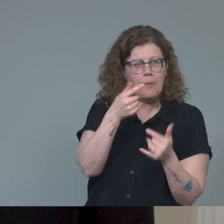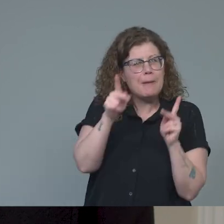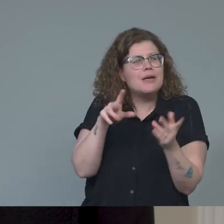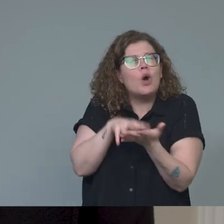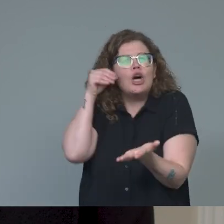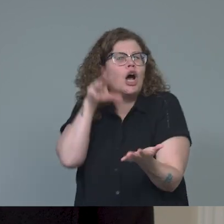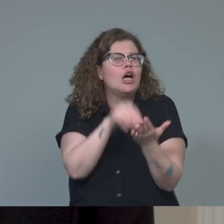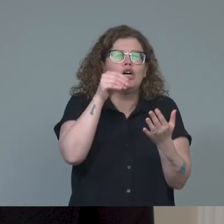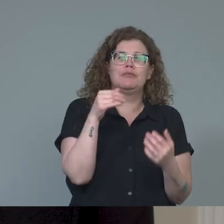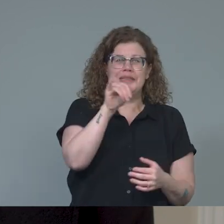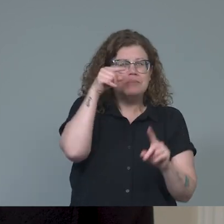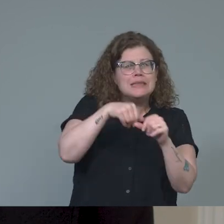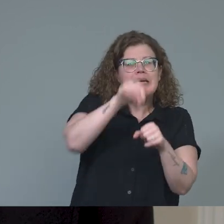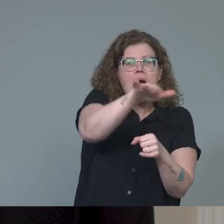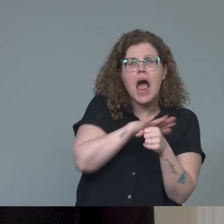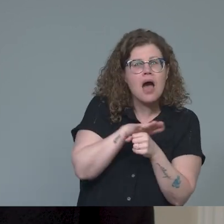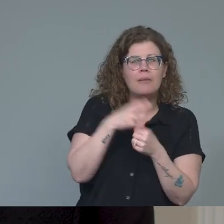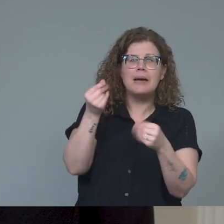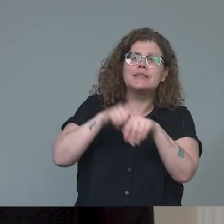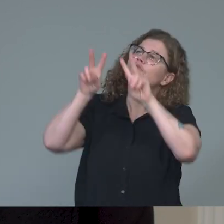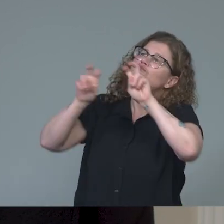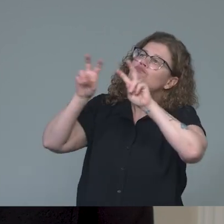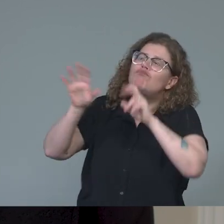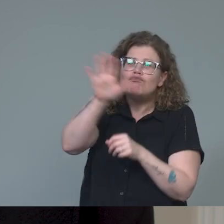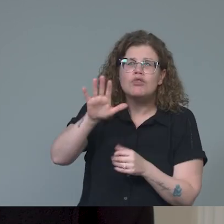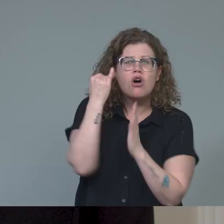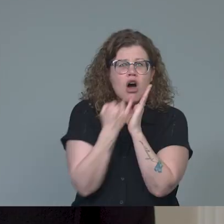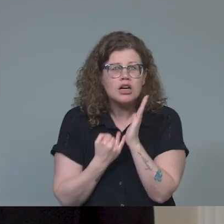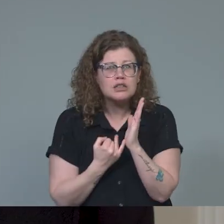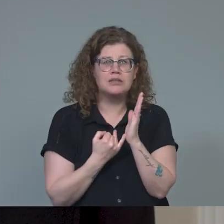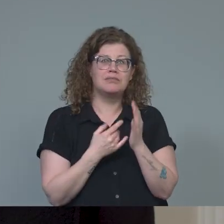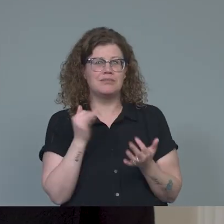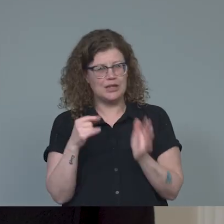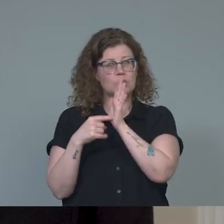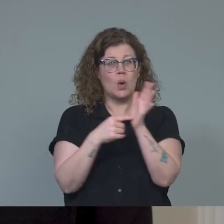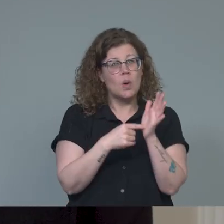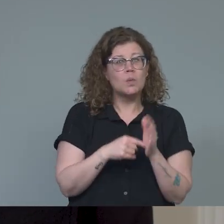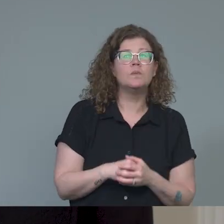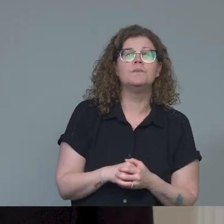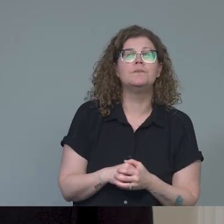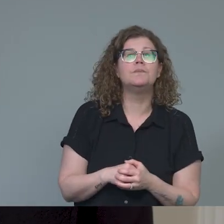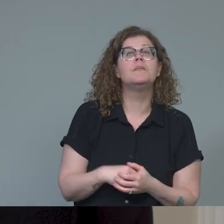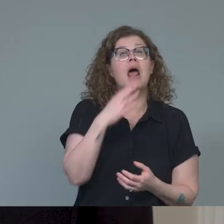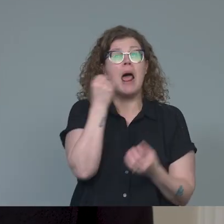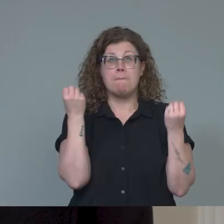really seeing things for the first time and saying, “Oh, I've walked by that all the time and I never really noticed these things about